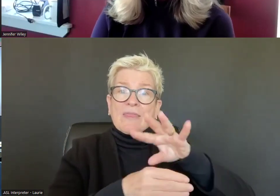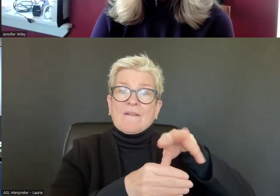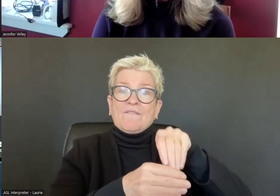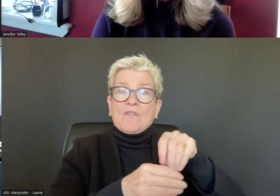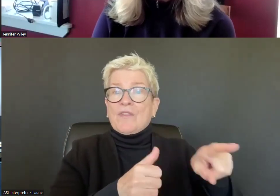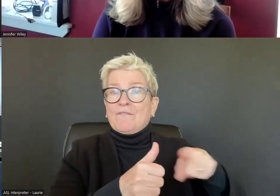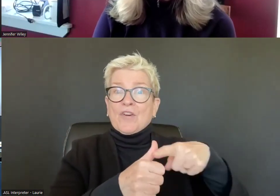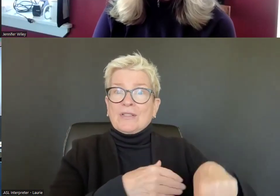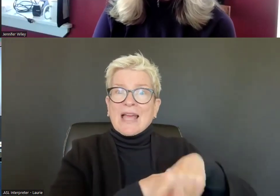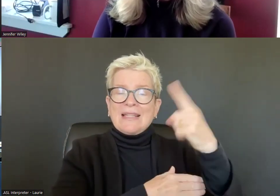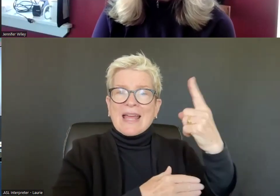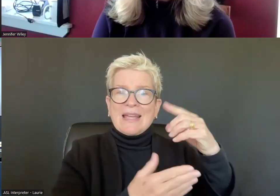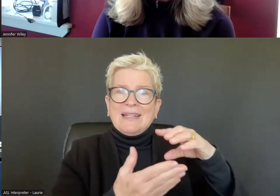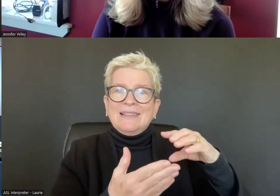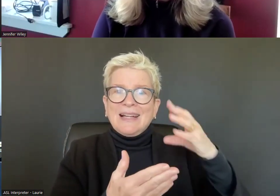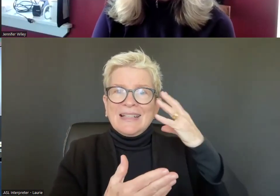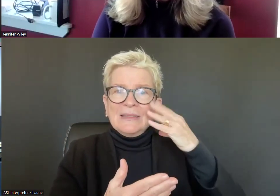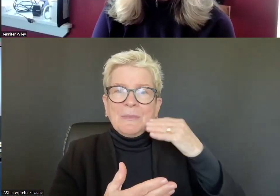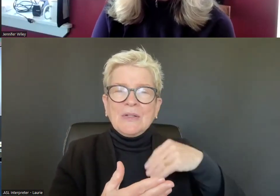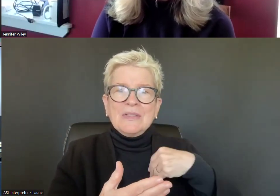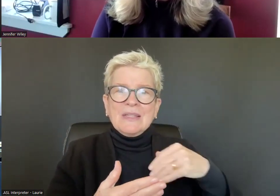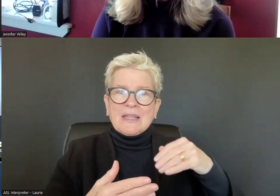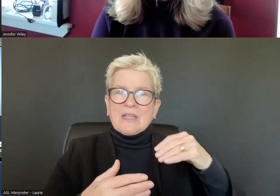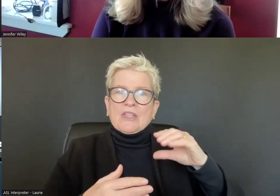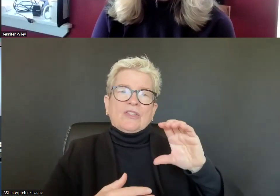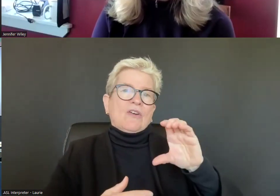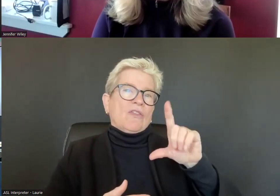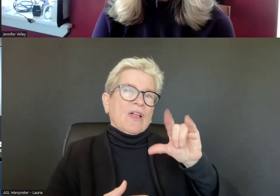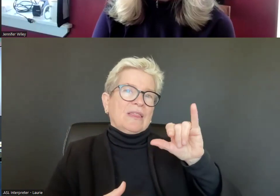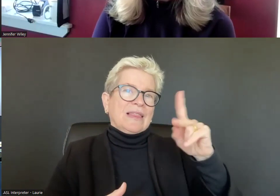They know they're all wearing the same shirt, so they know that they can rely on some of the